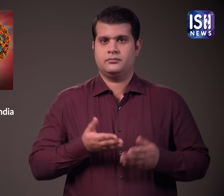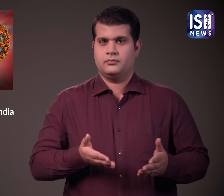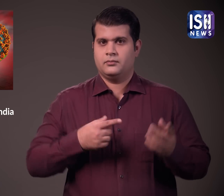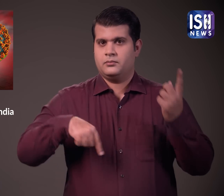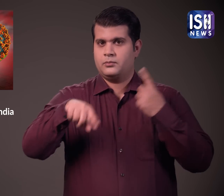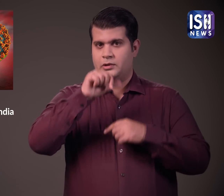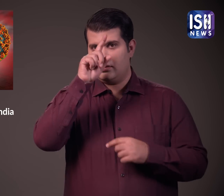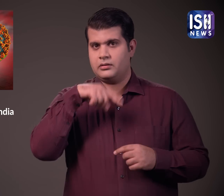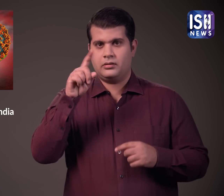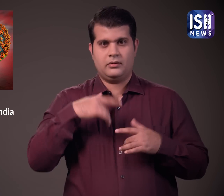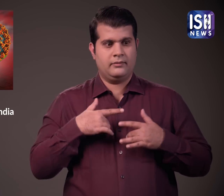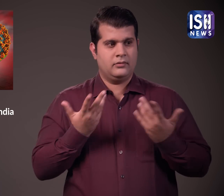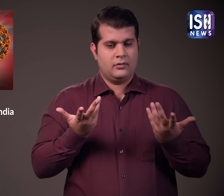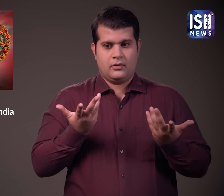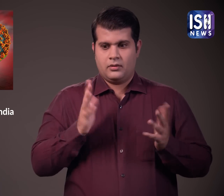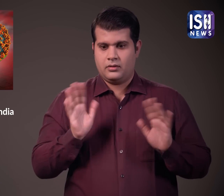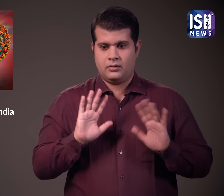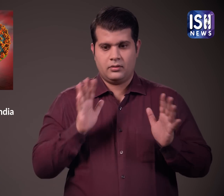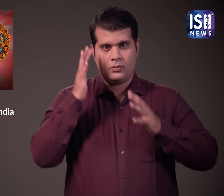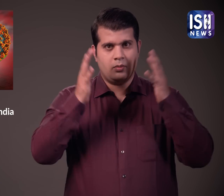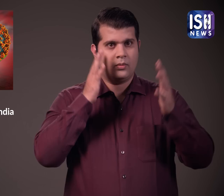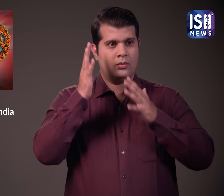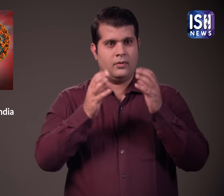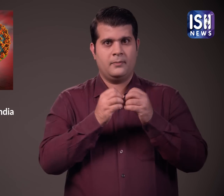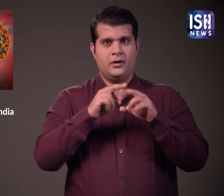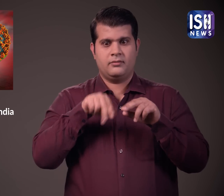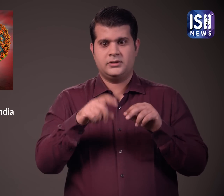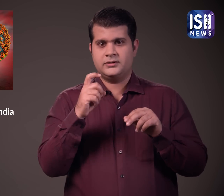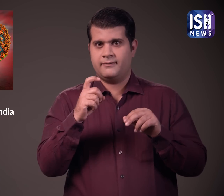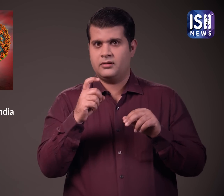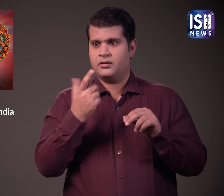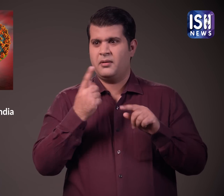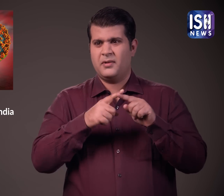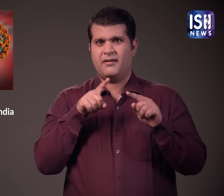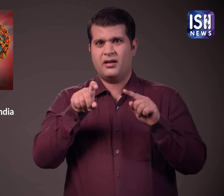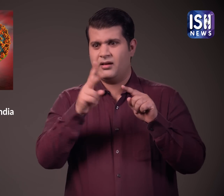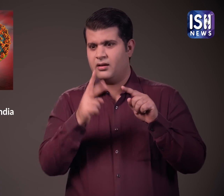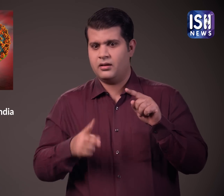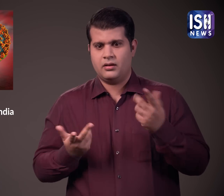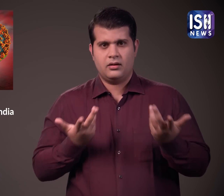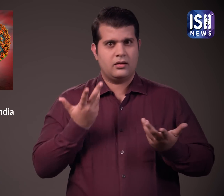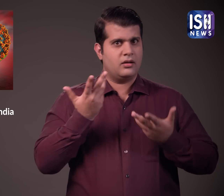Now in India, people are worried about the BF.7 and all the other variants.